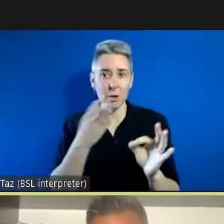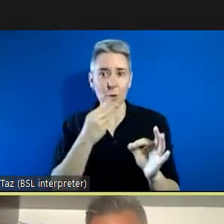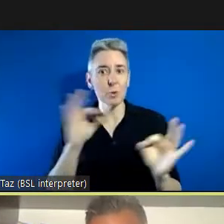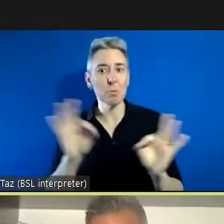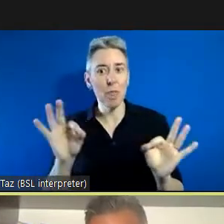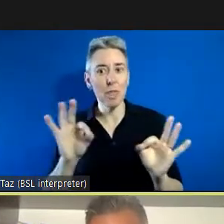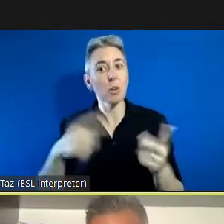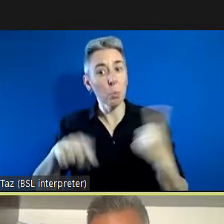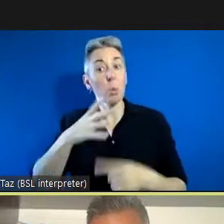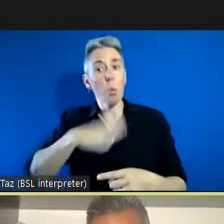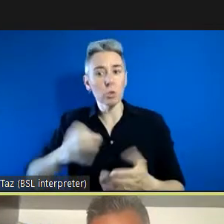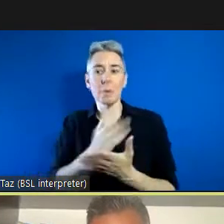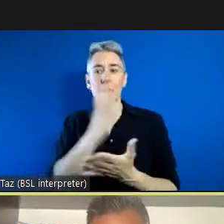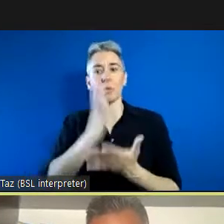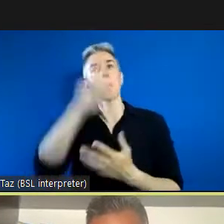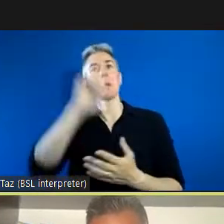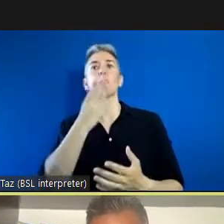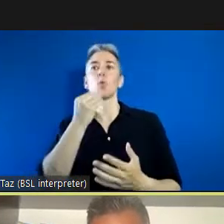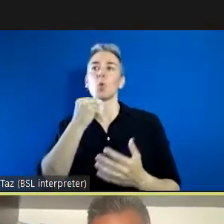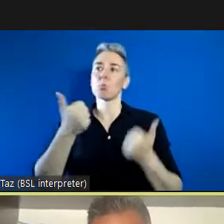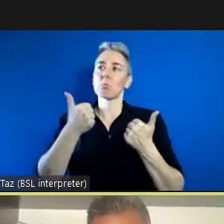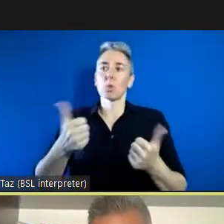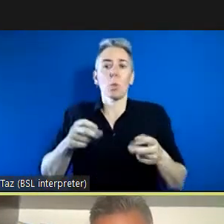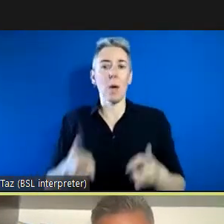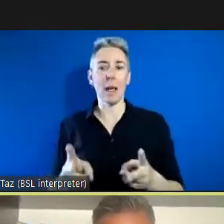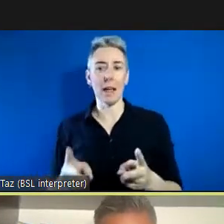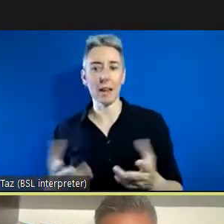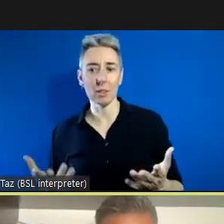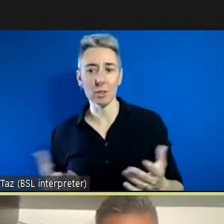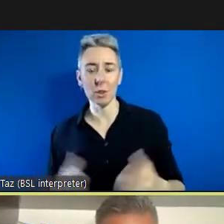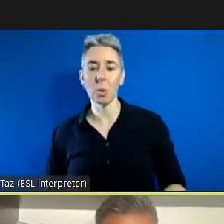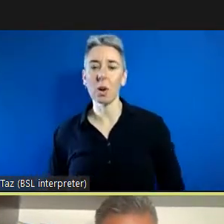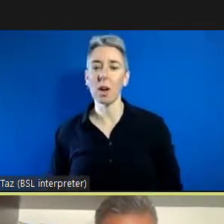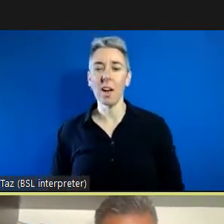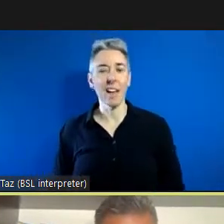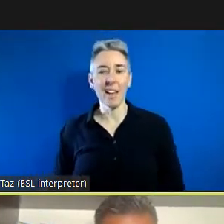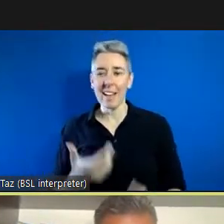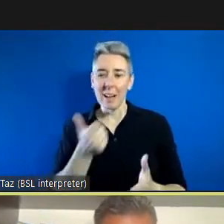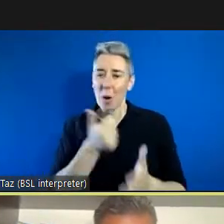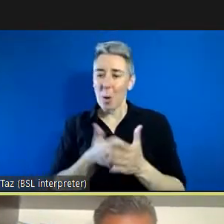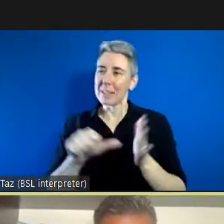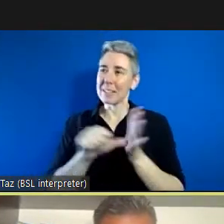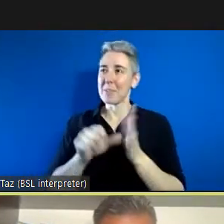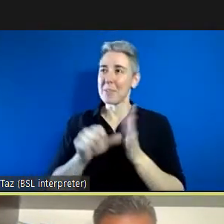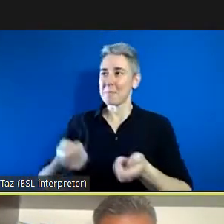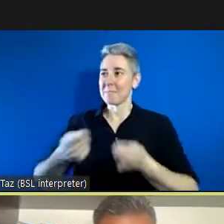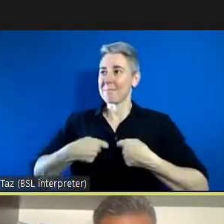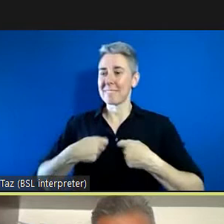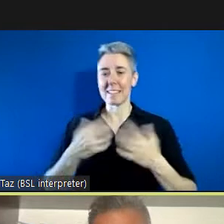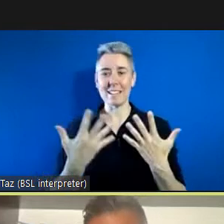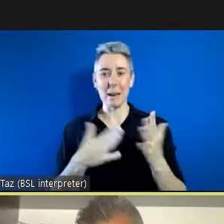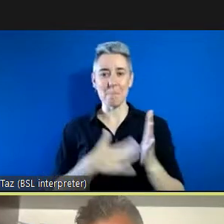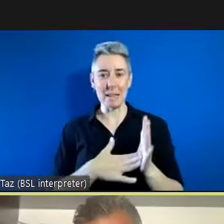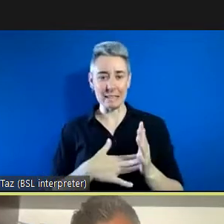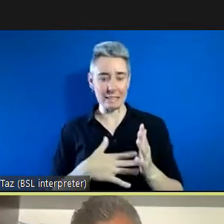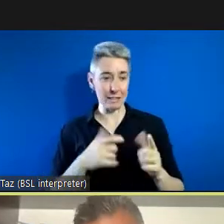it hard to do this work and do it in these 10 minute slots. Because they ask a lot of us,